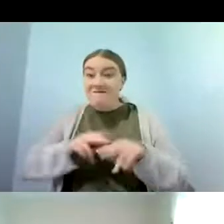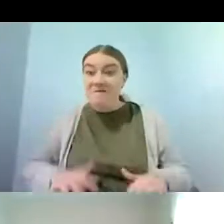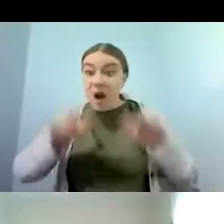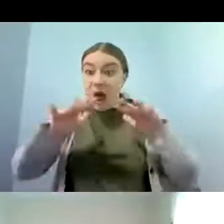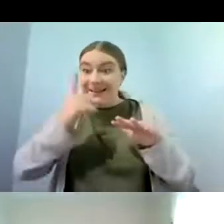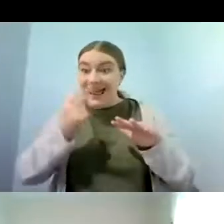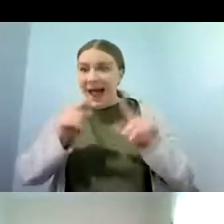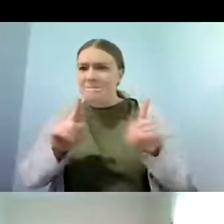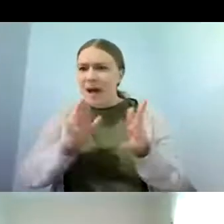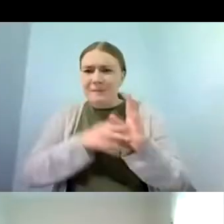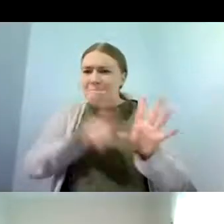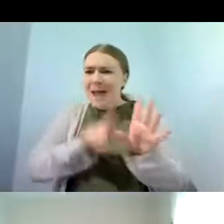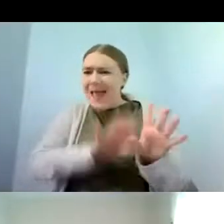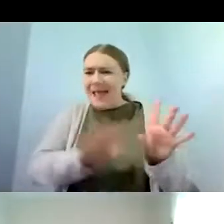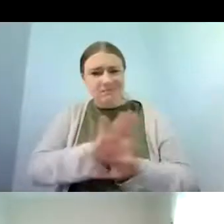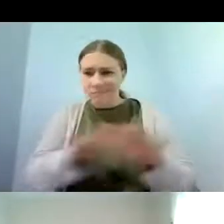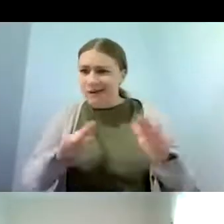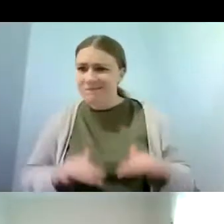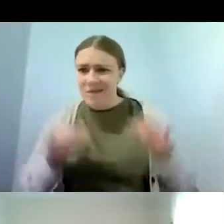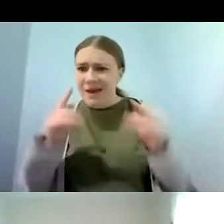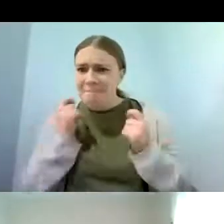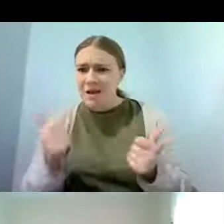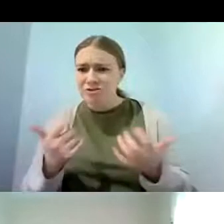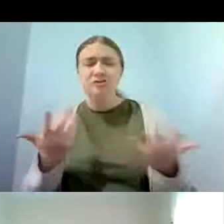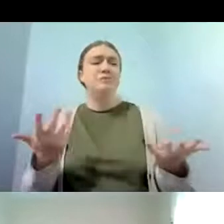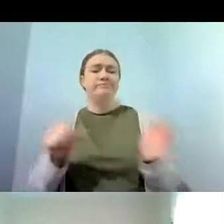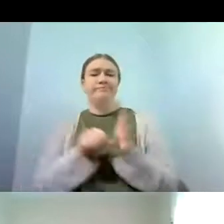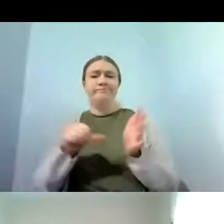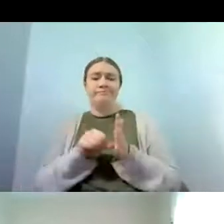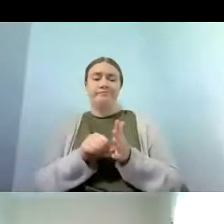and on the right hand side for me there's uh the pink and blue map